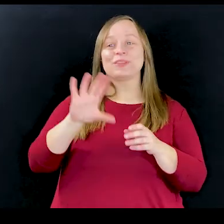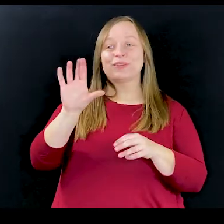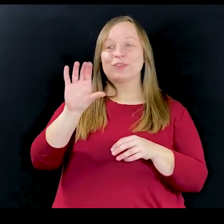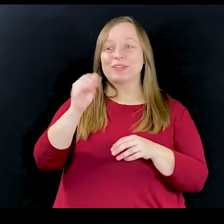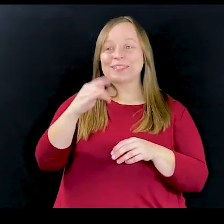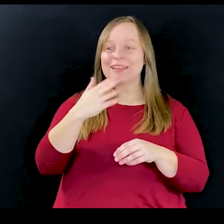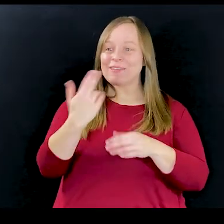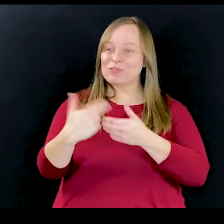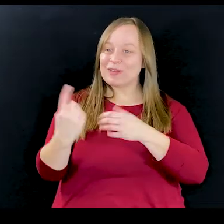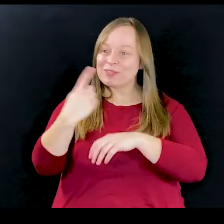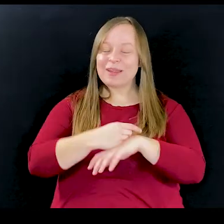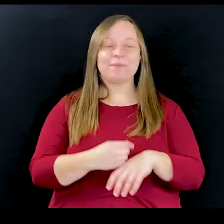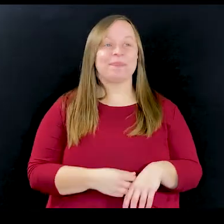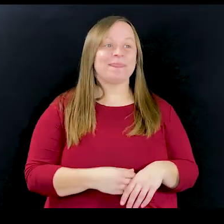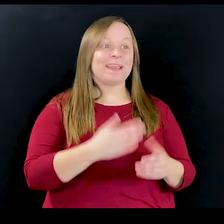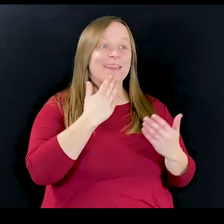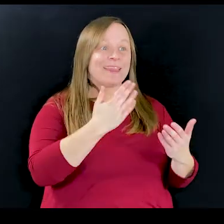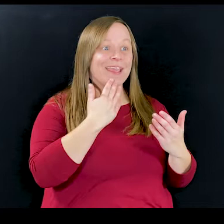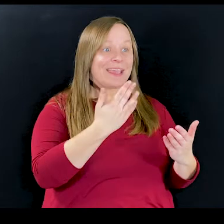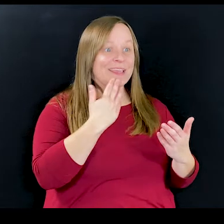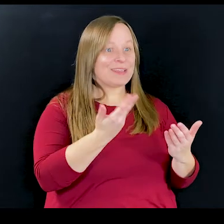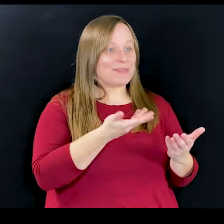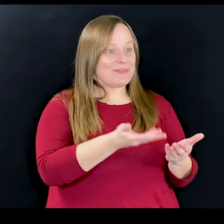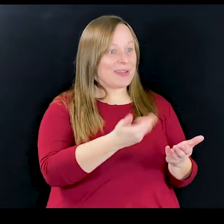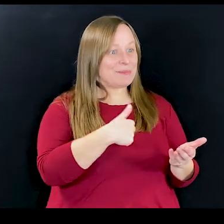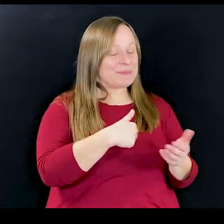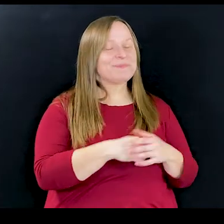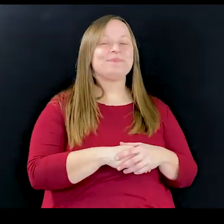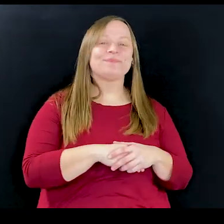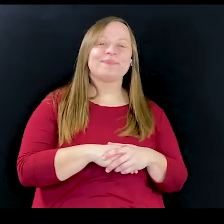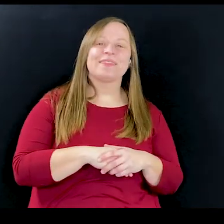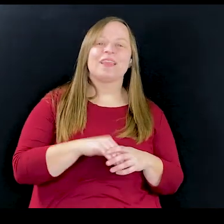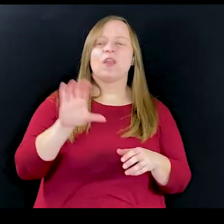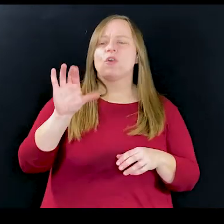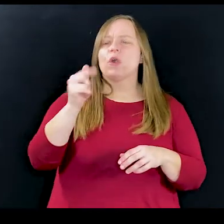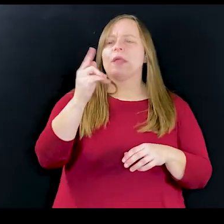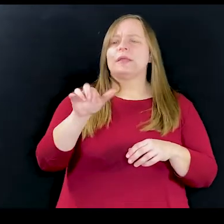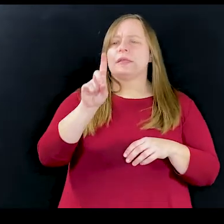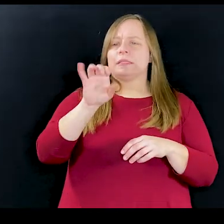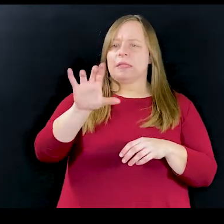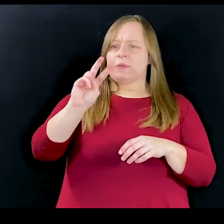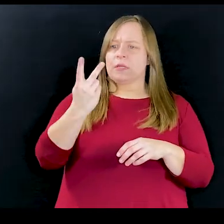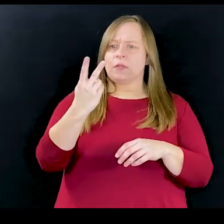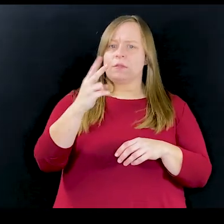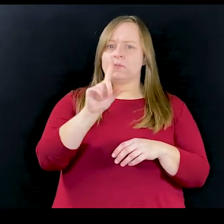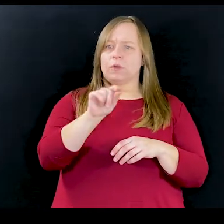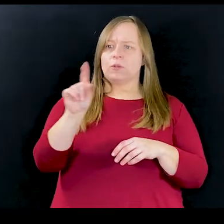Christy, thank you for joining us today. Thank you for having me. Christy, on December 2, 2020,